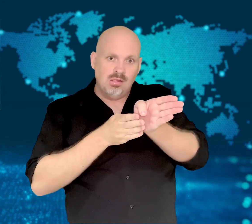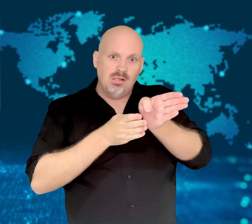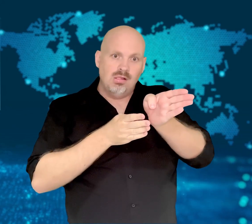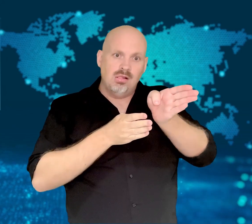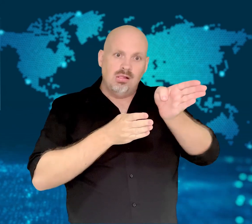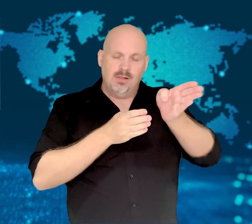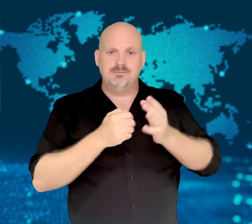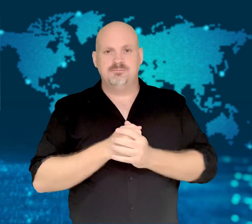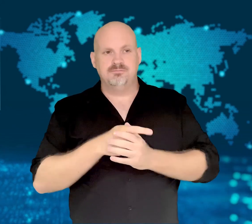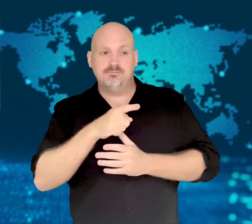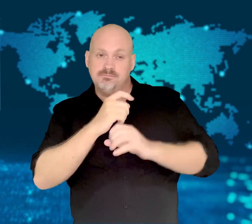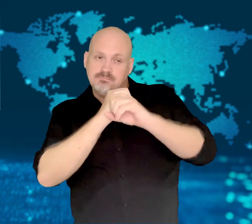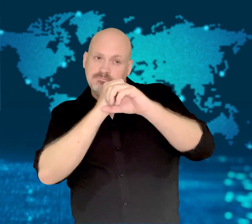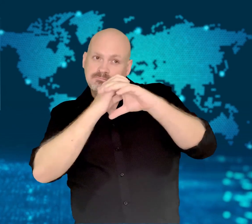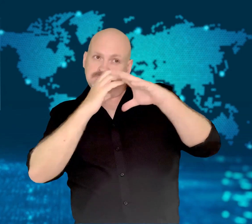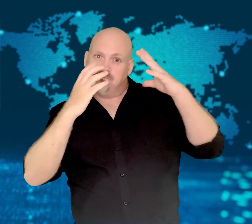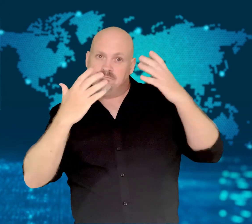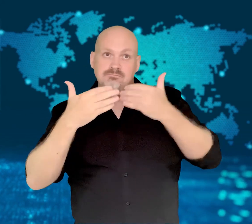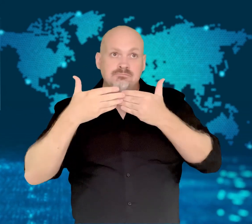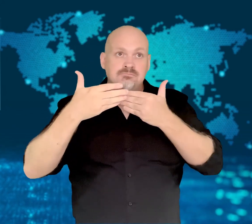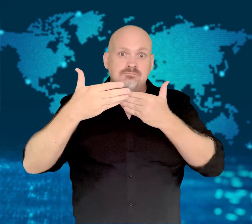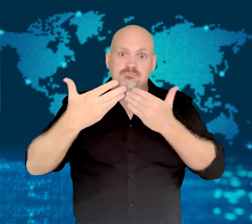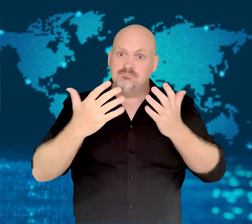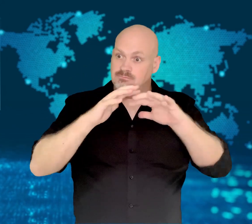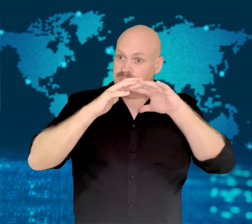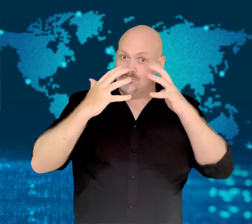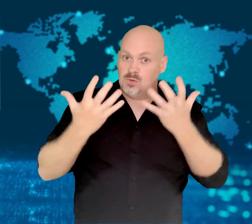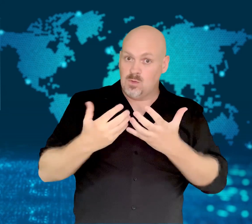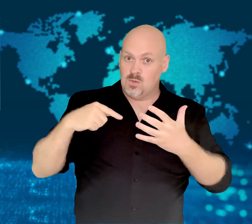if it is on course to collide with Earth.